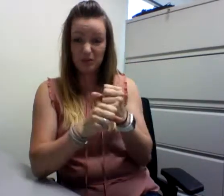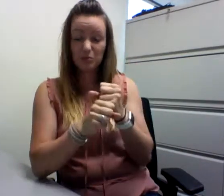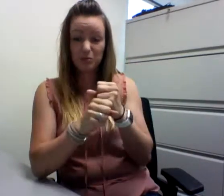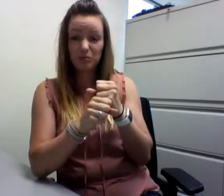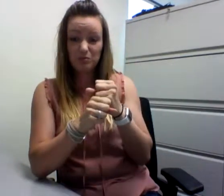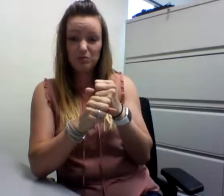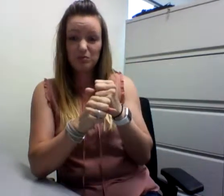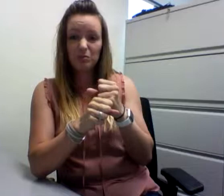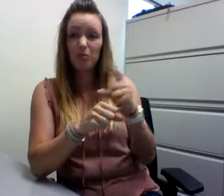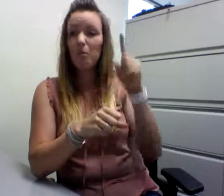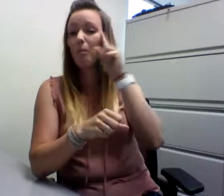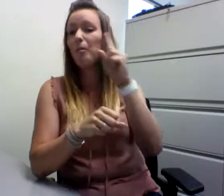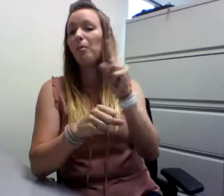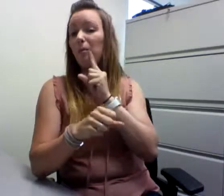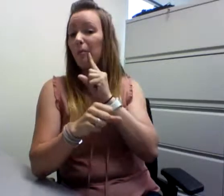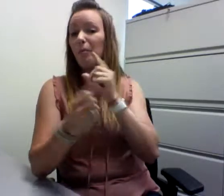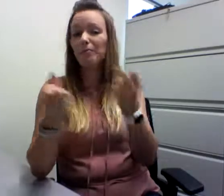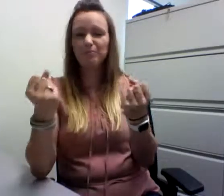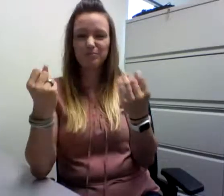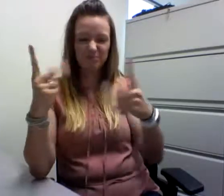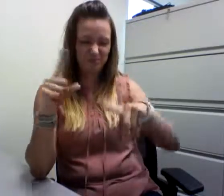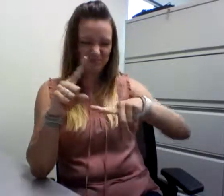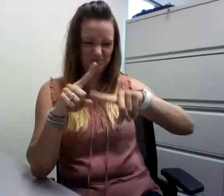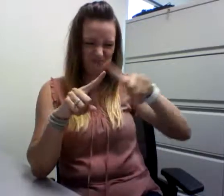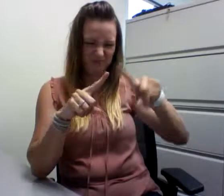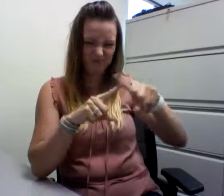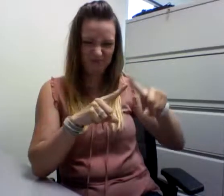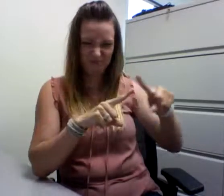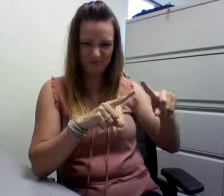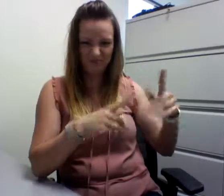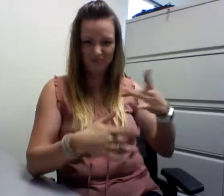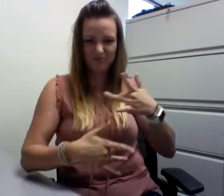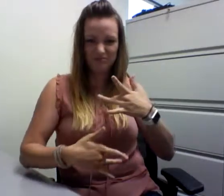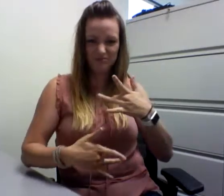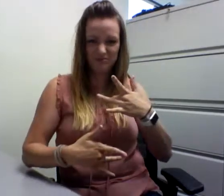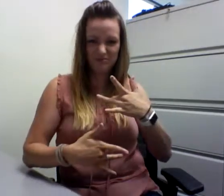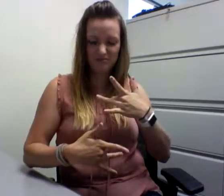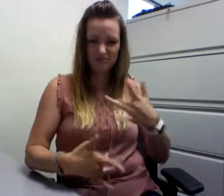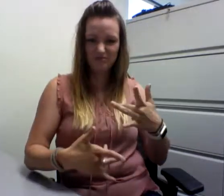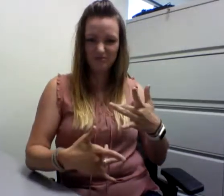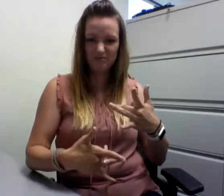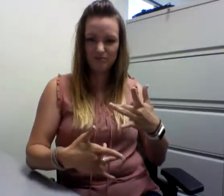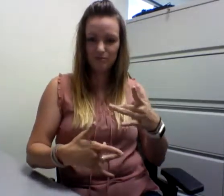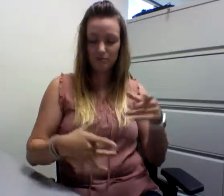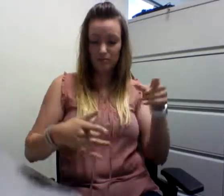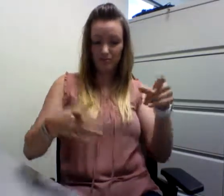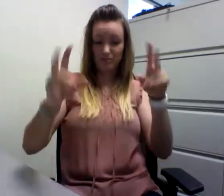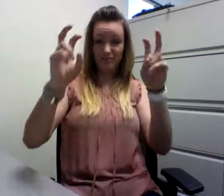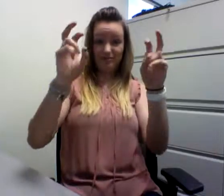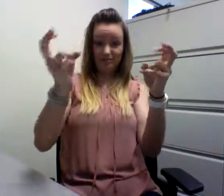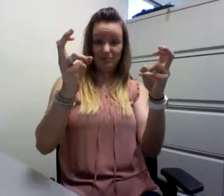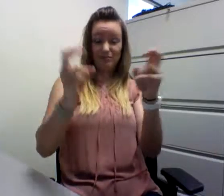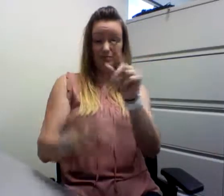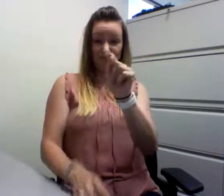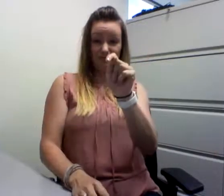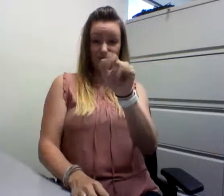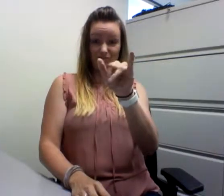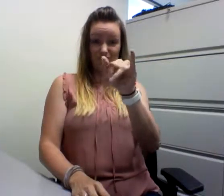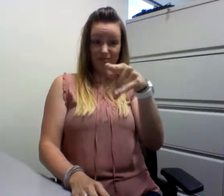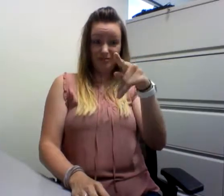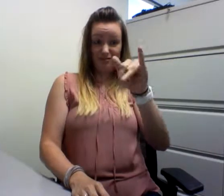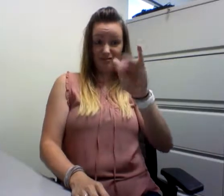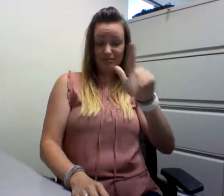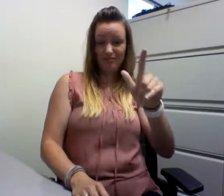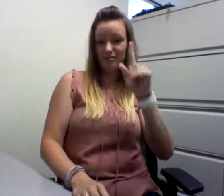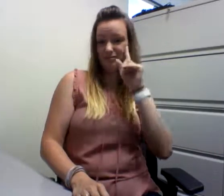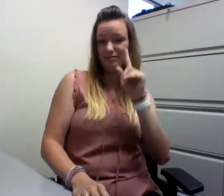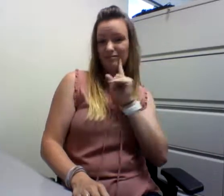In summary, There are many variations in Deaf and no "typical" Deaf